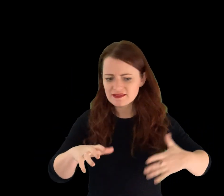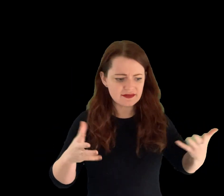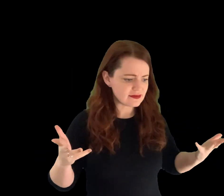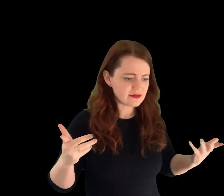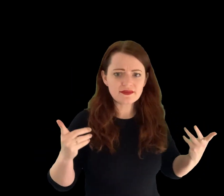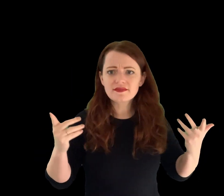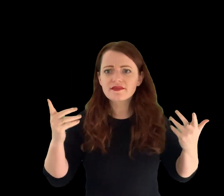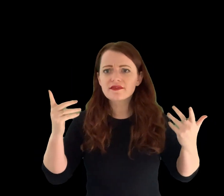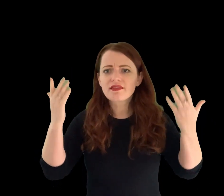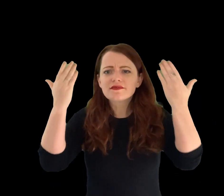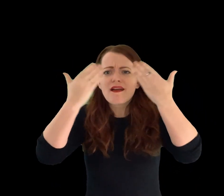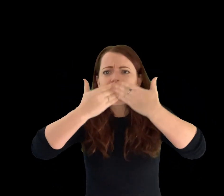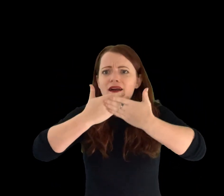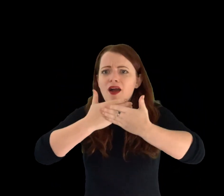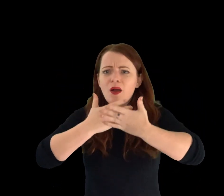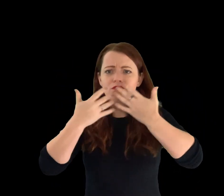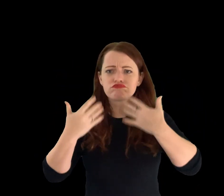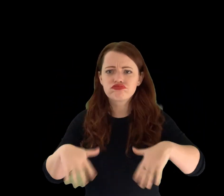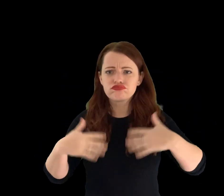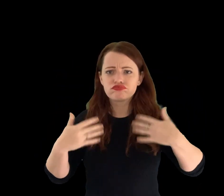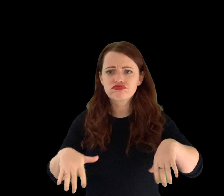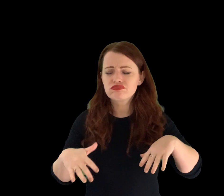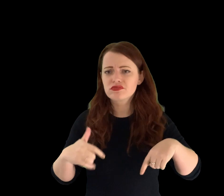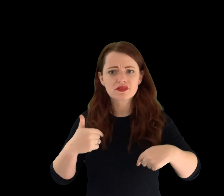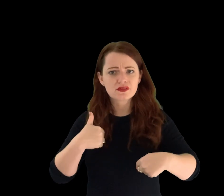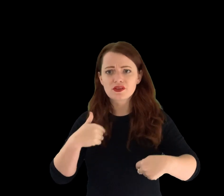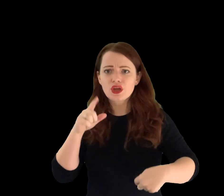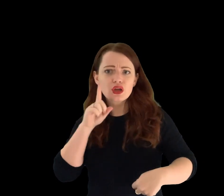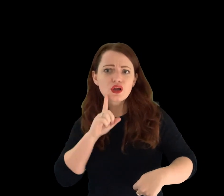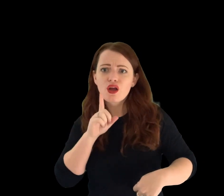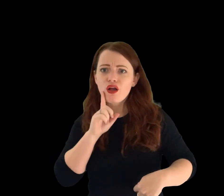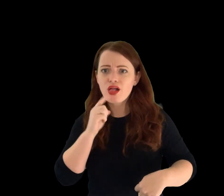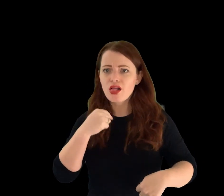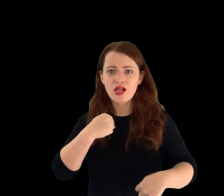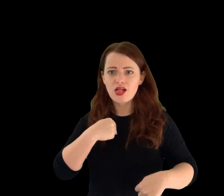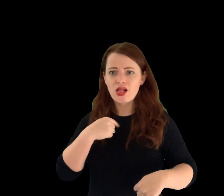The blackness so profound and complete She couldn’t see Her eyelids flicker